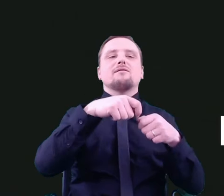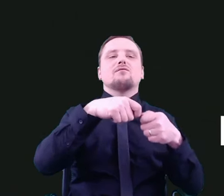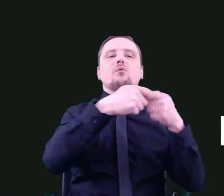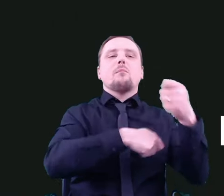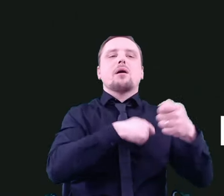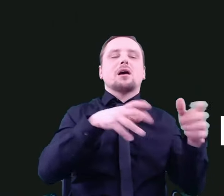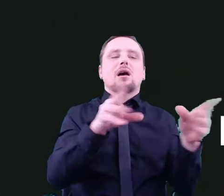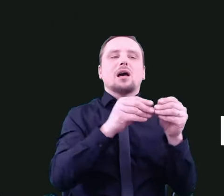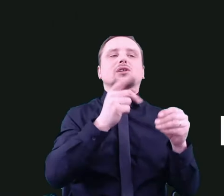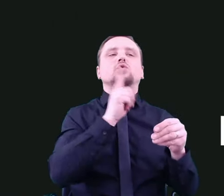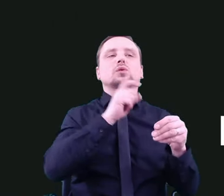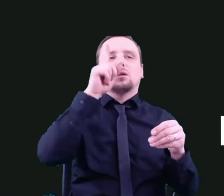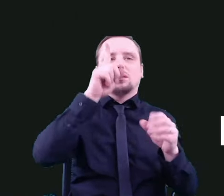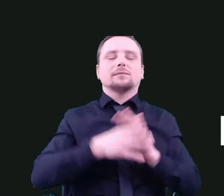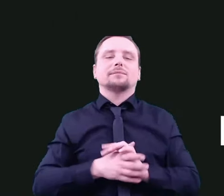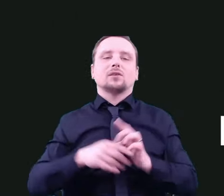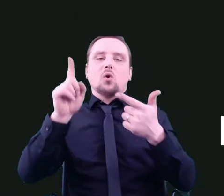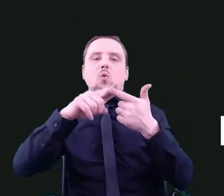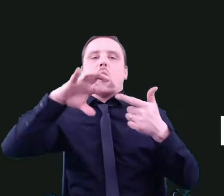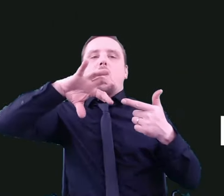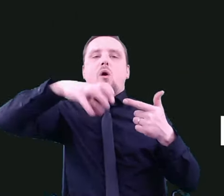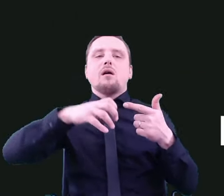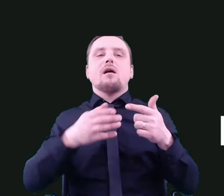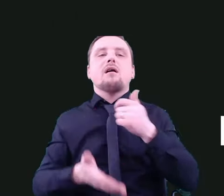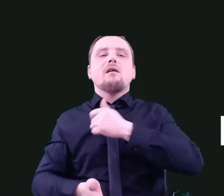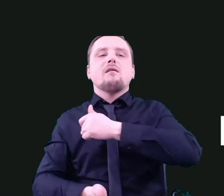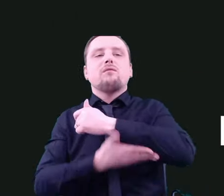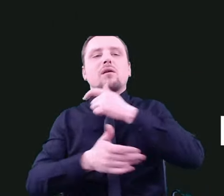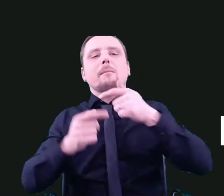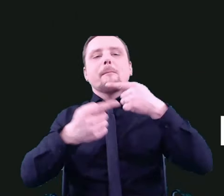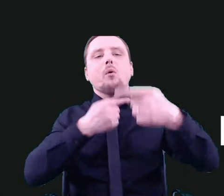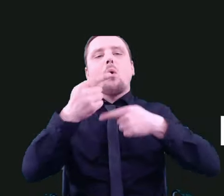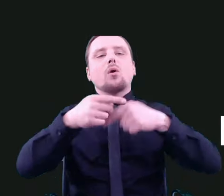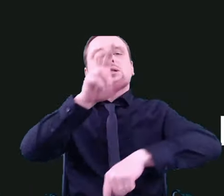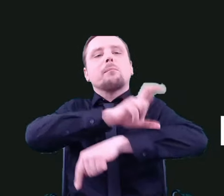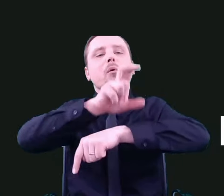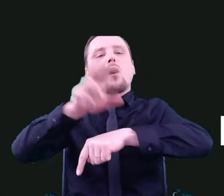Second, supporting design processes with AI